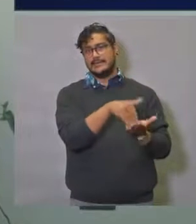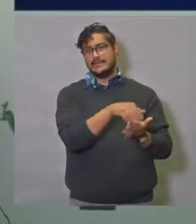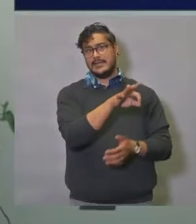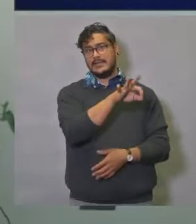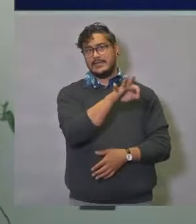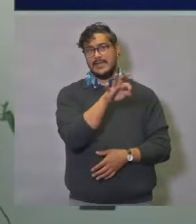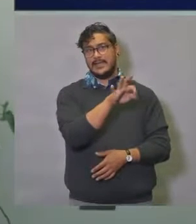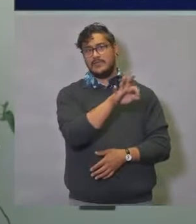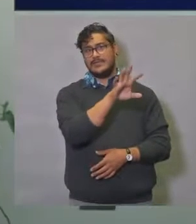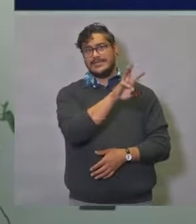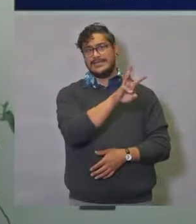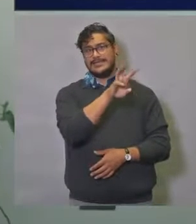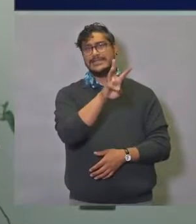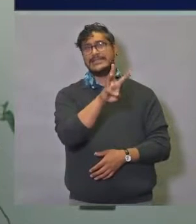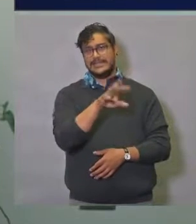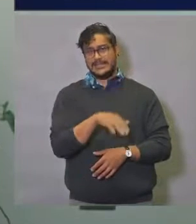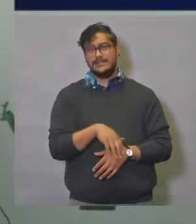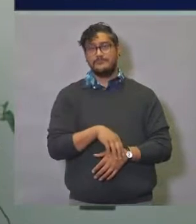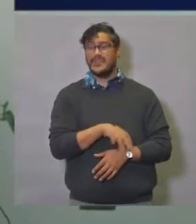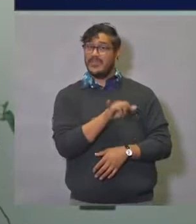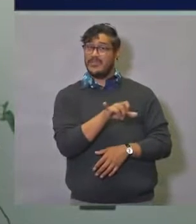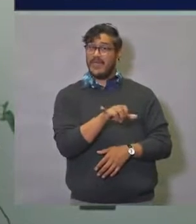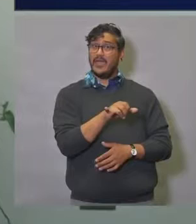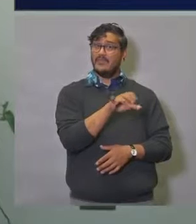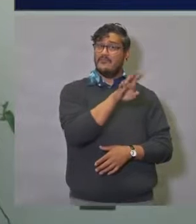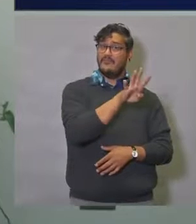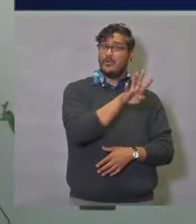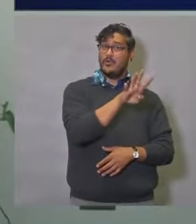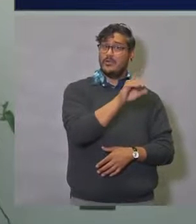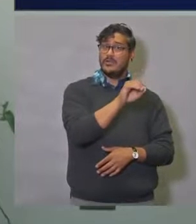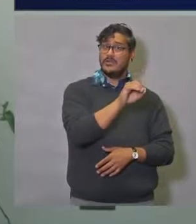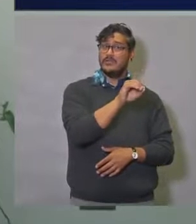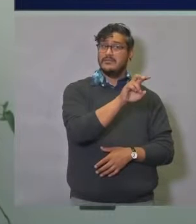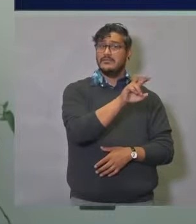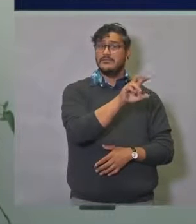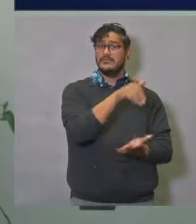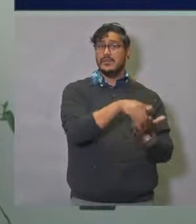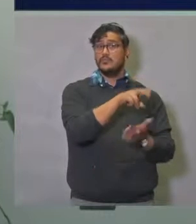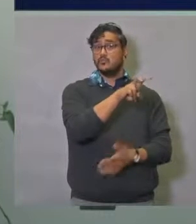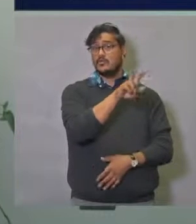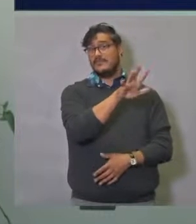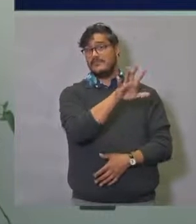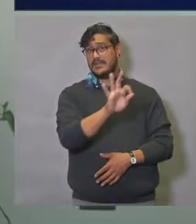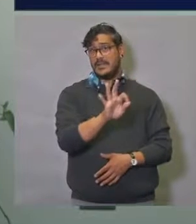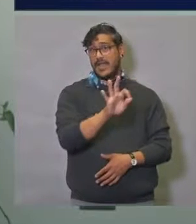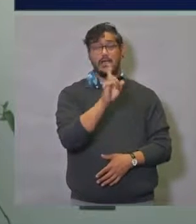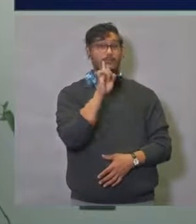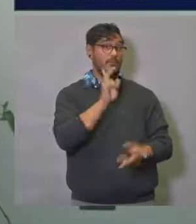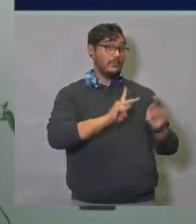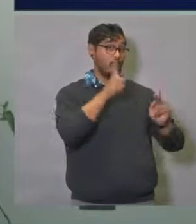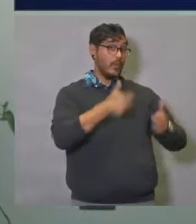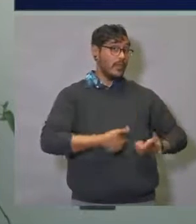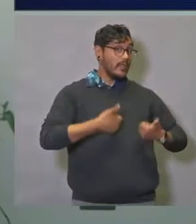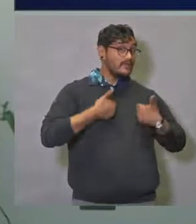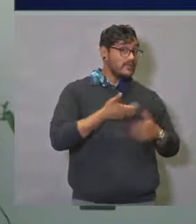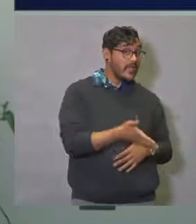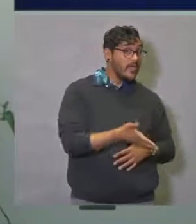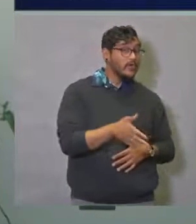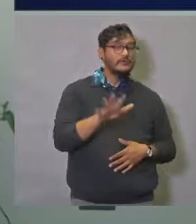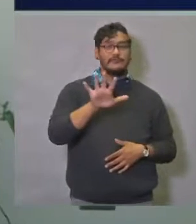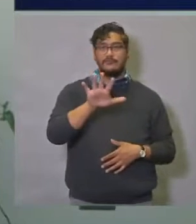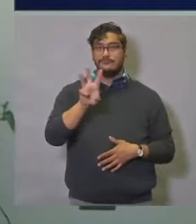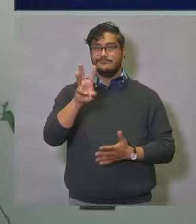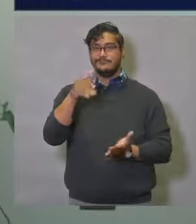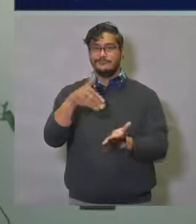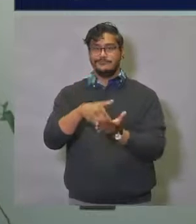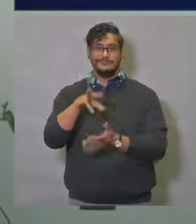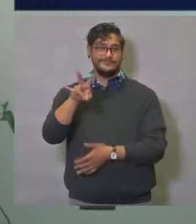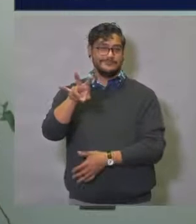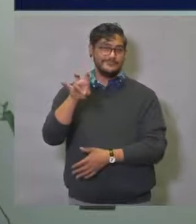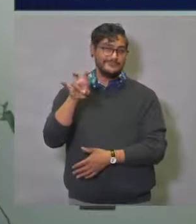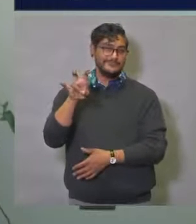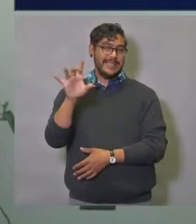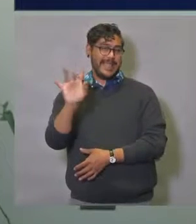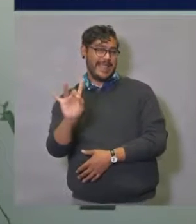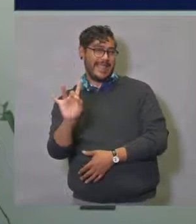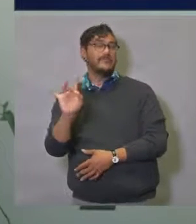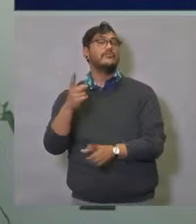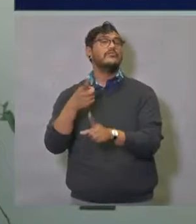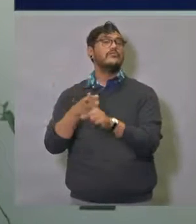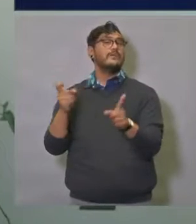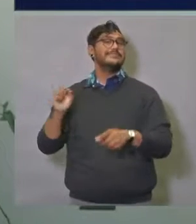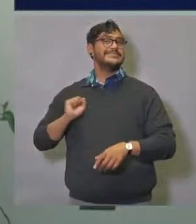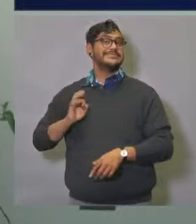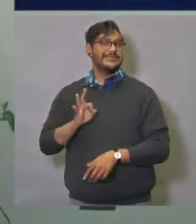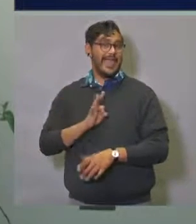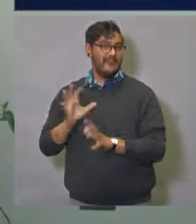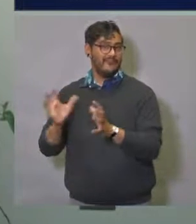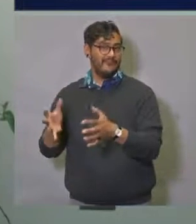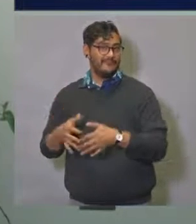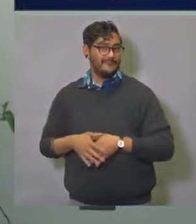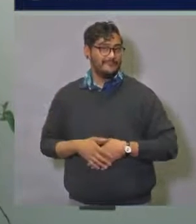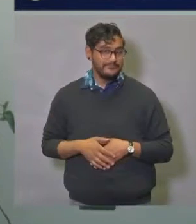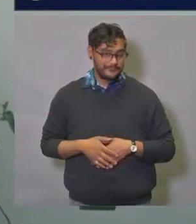IS NOW 96,966, INCLUDING 40,259